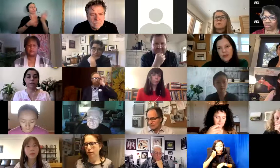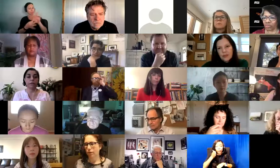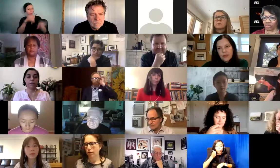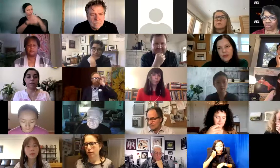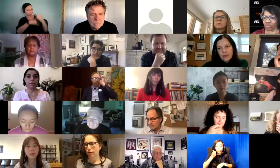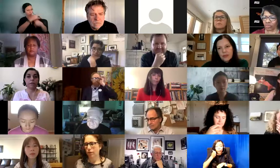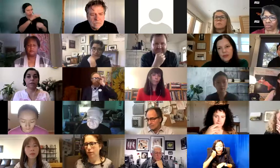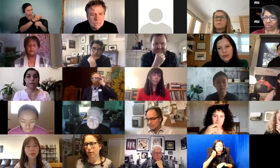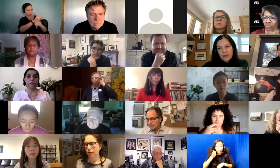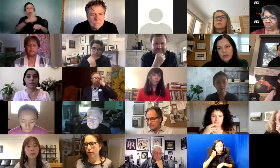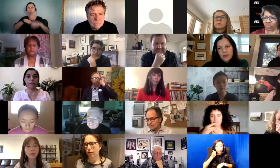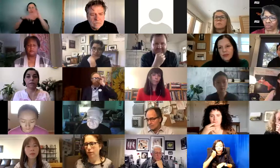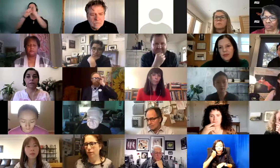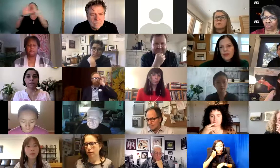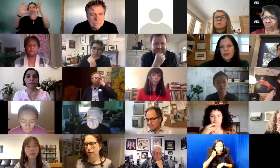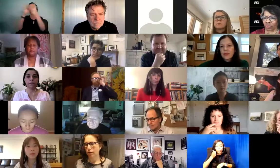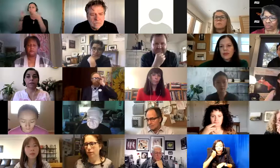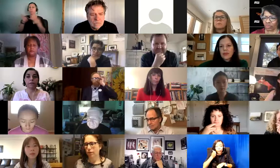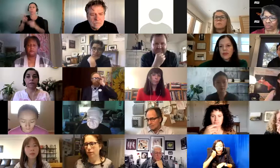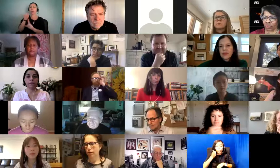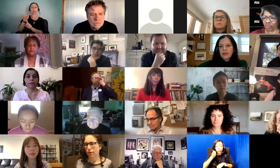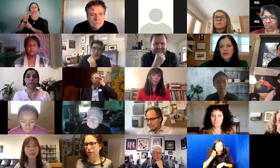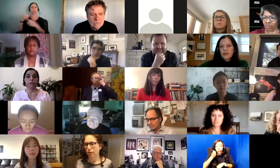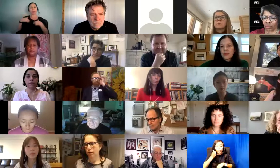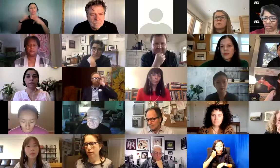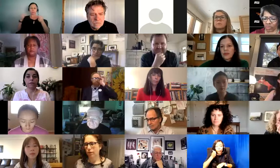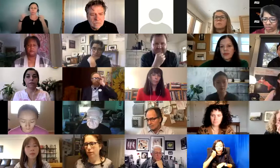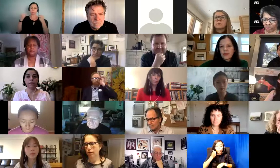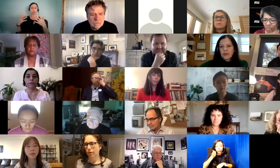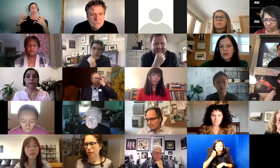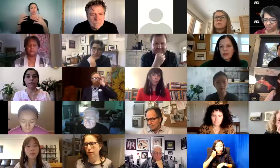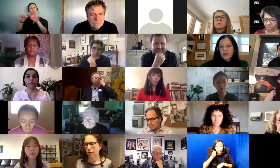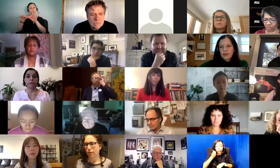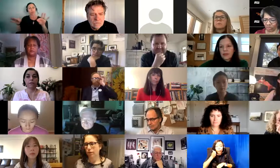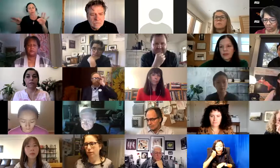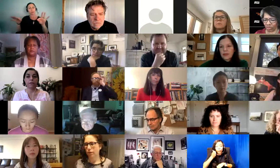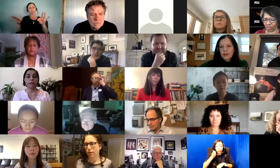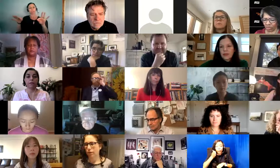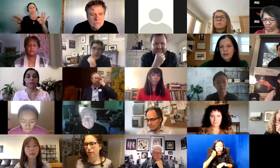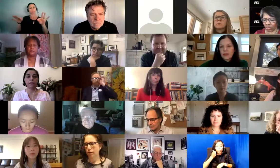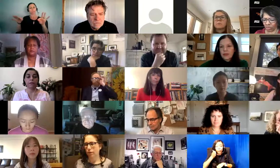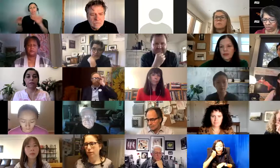I imagine a place that serves a multiplicity that the languages moving and shaping life in the city of reflect every day.